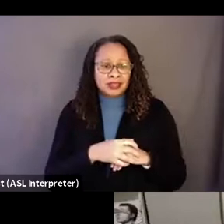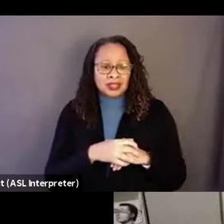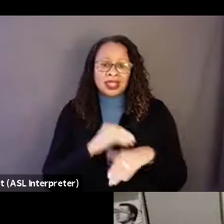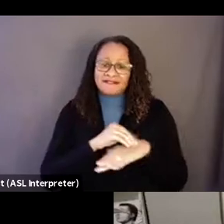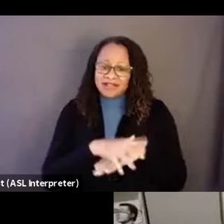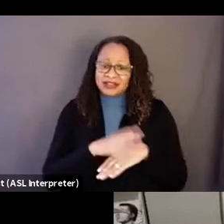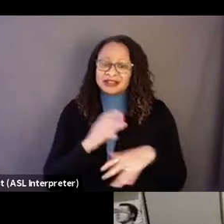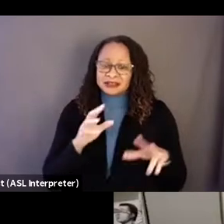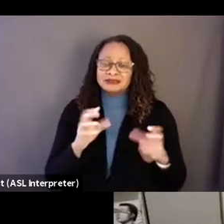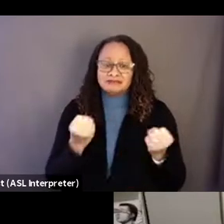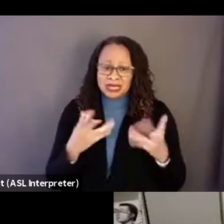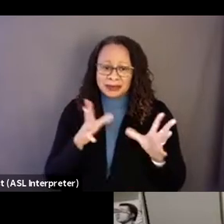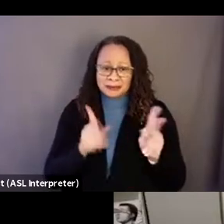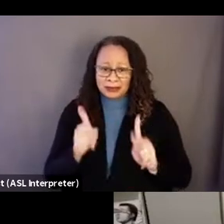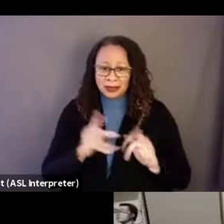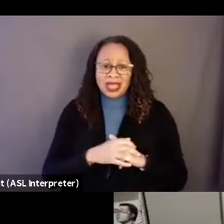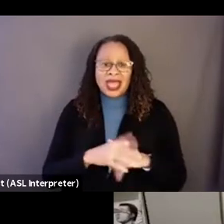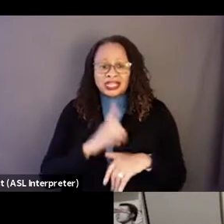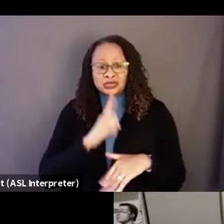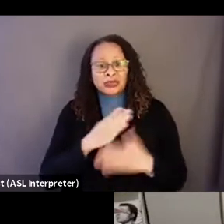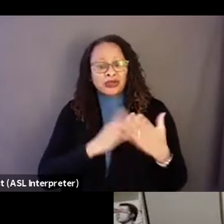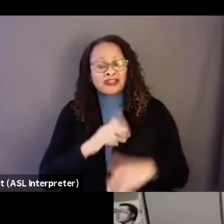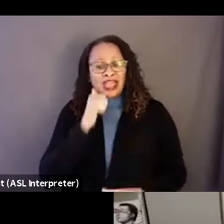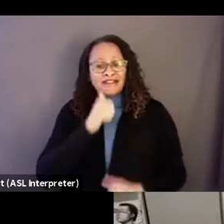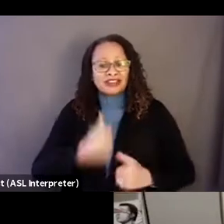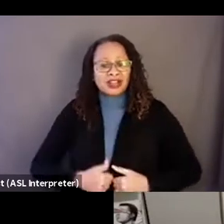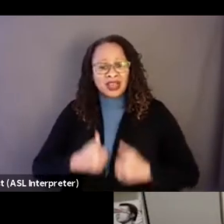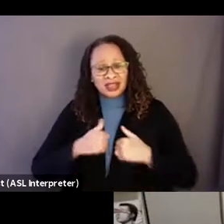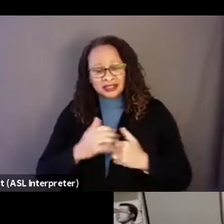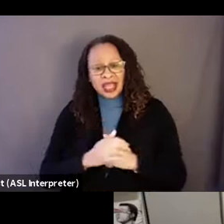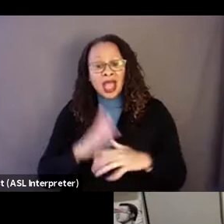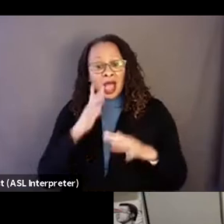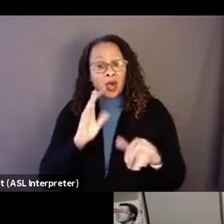and just actually part of their everyday lives. And so, I hope that people can walk away from this.